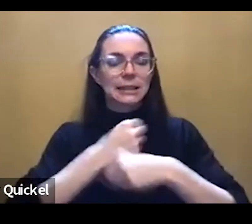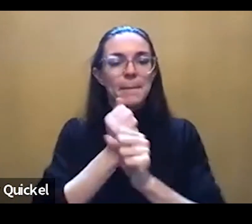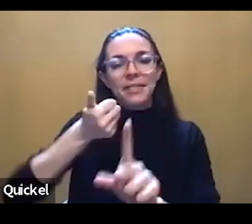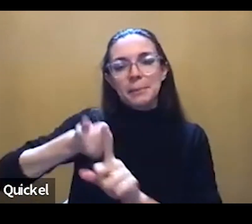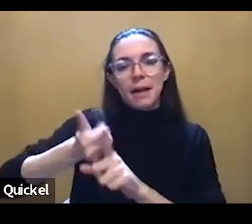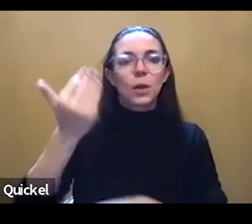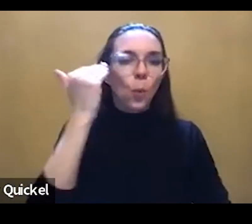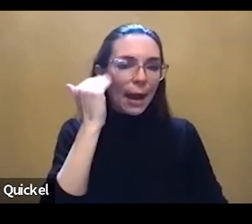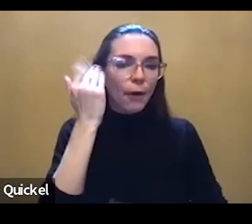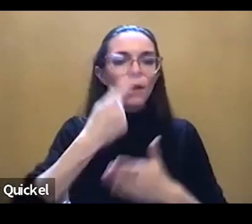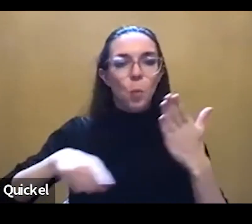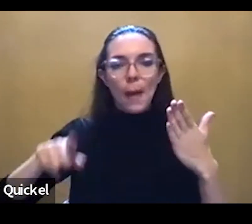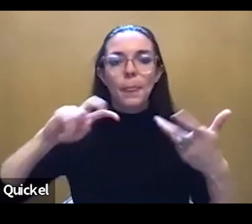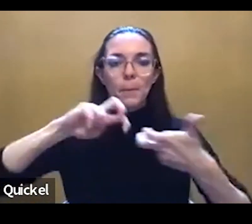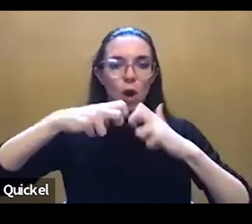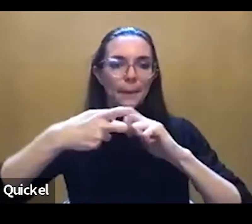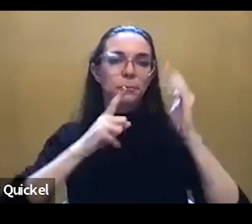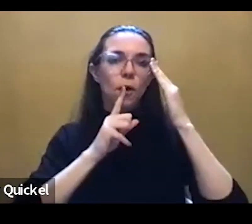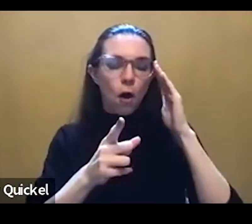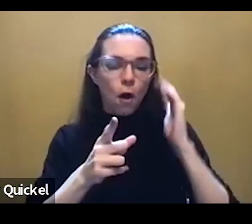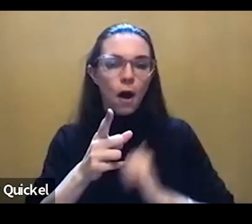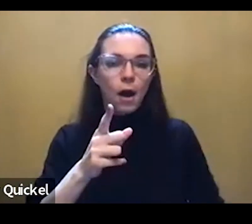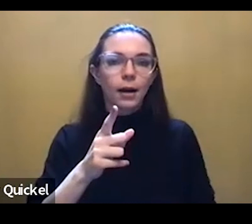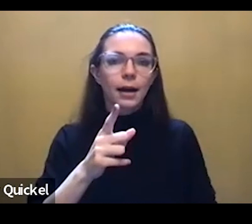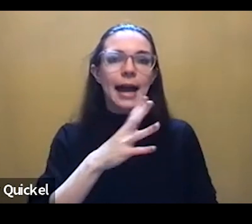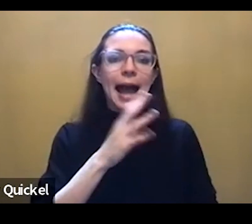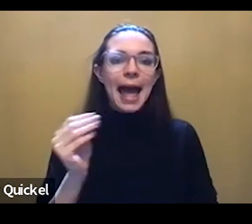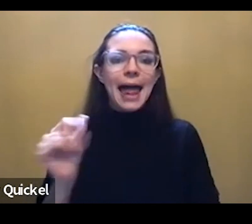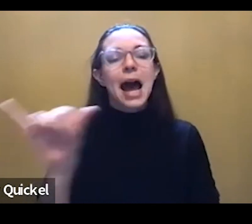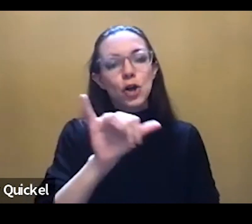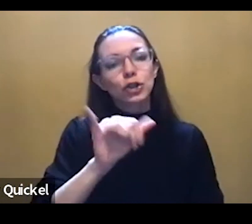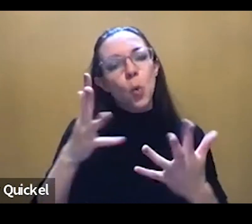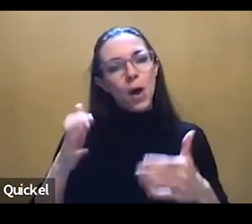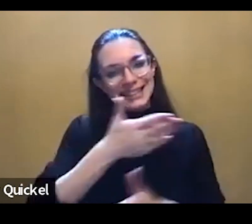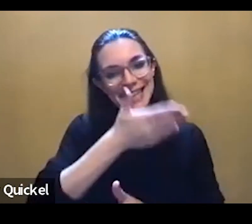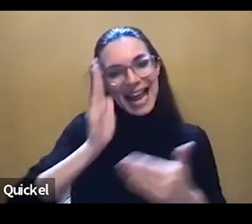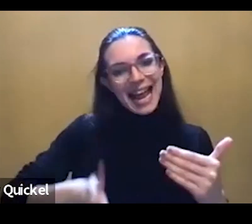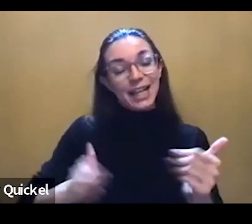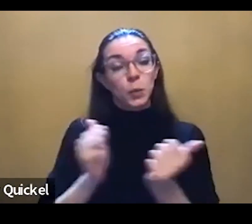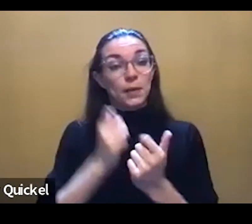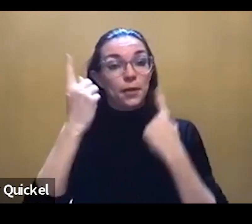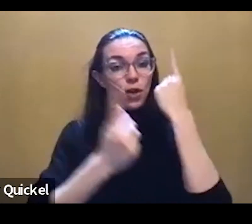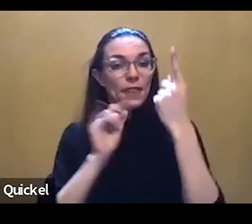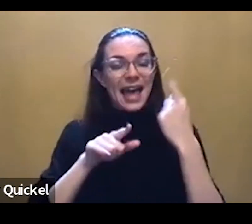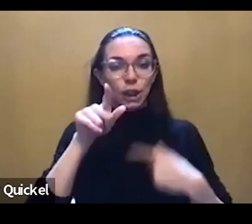problems are and I also want to end with the thought that you, Michael, and you,